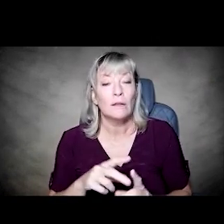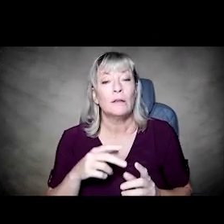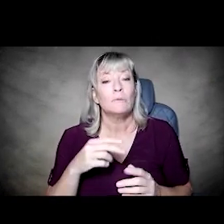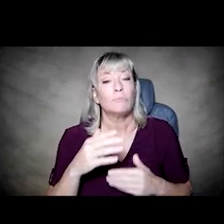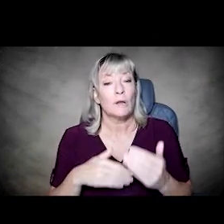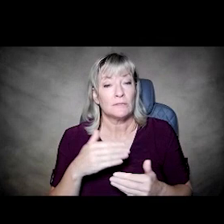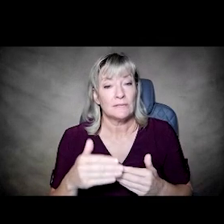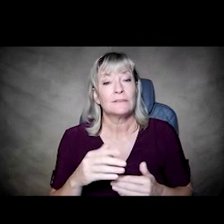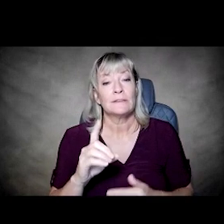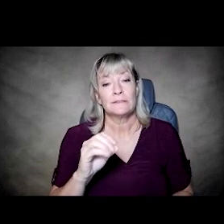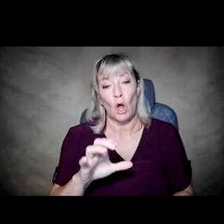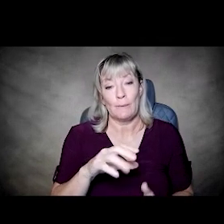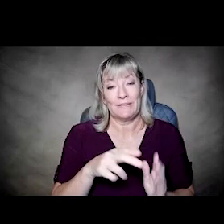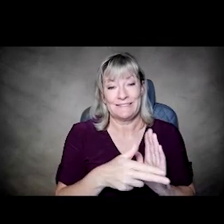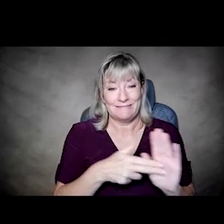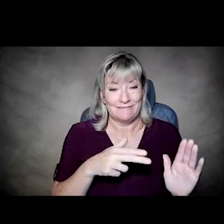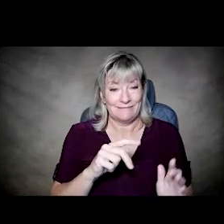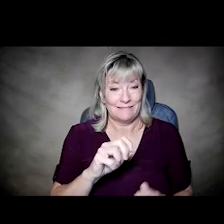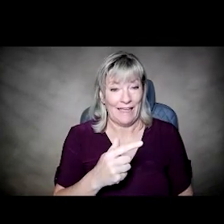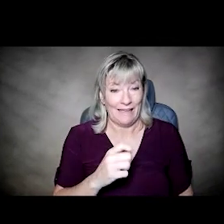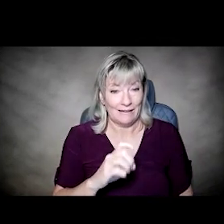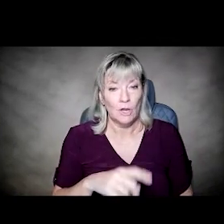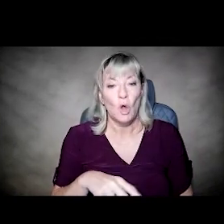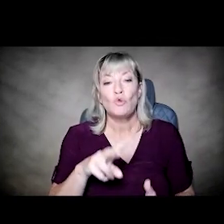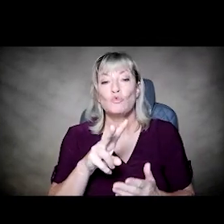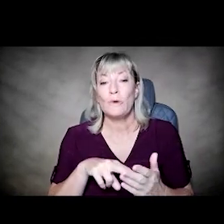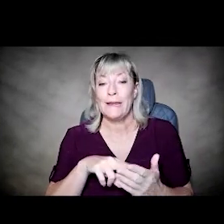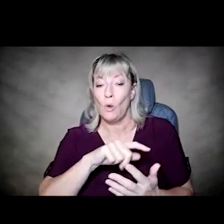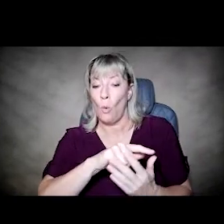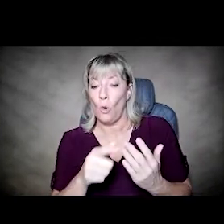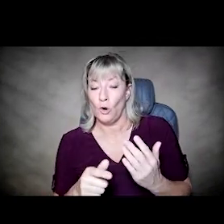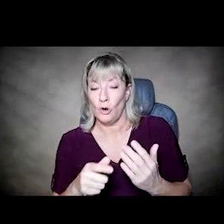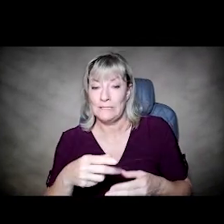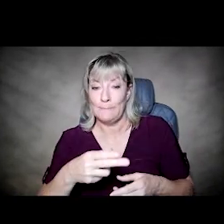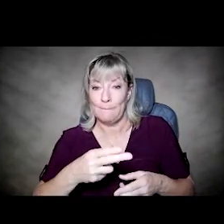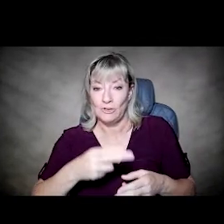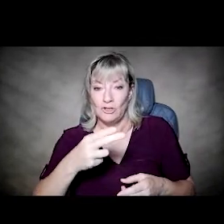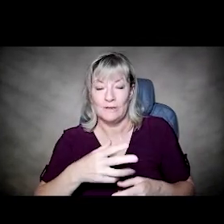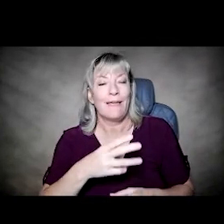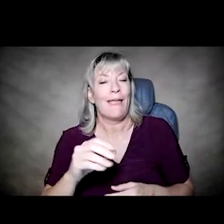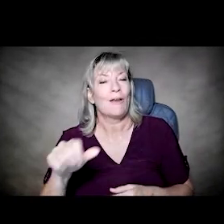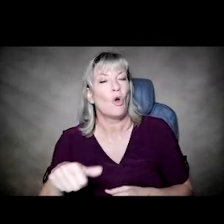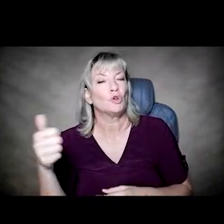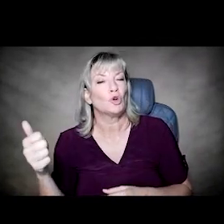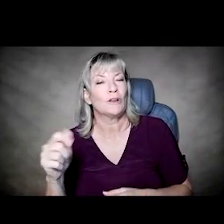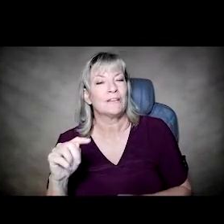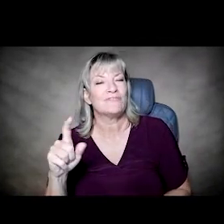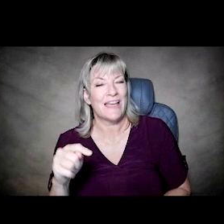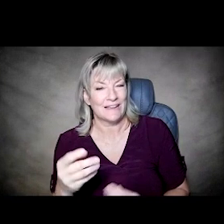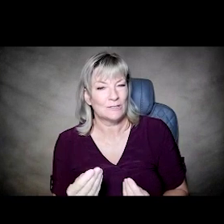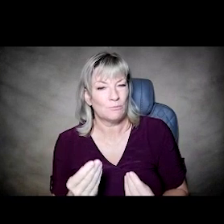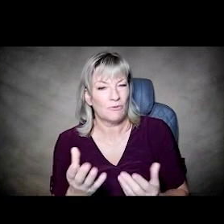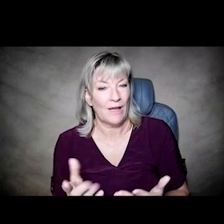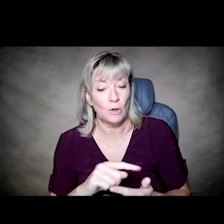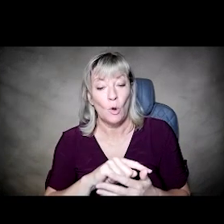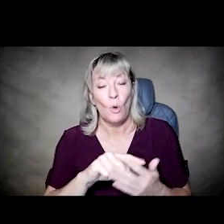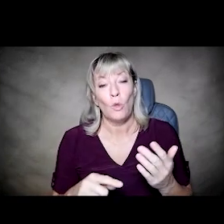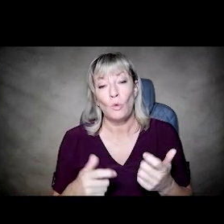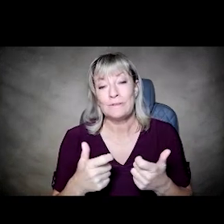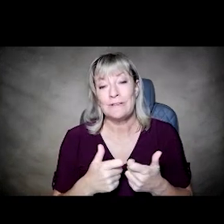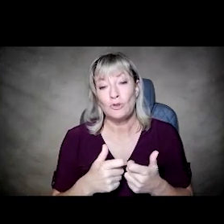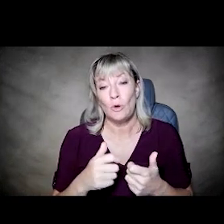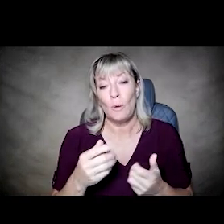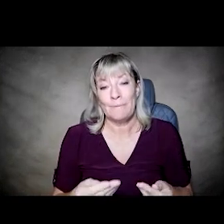and alternative text is provided, these digital materials are made readable to all users.